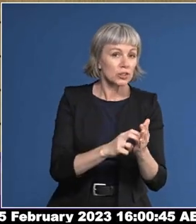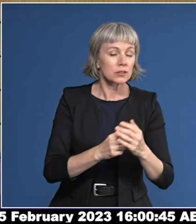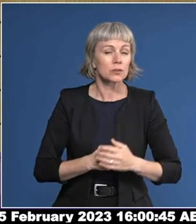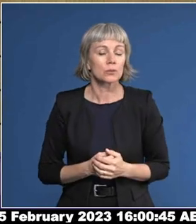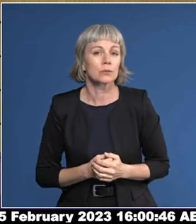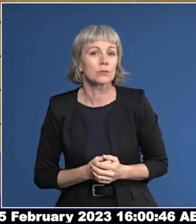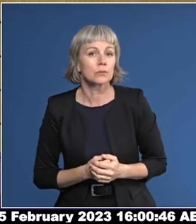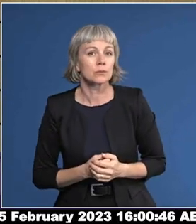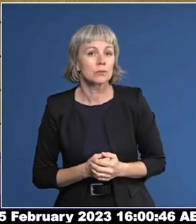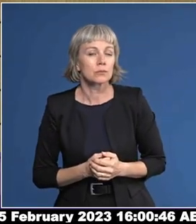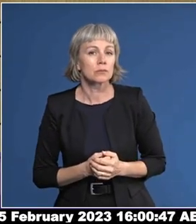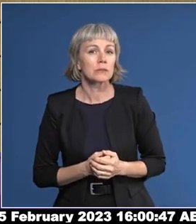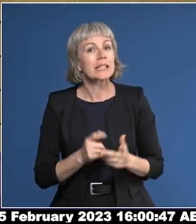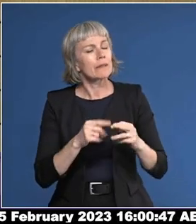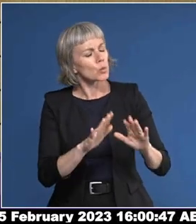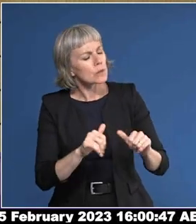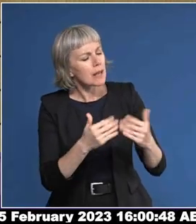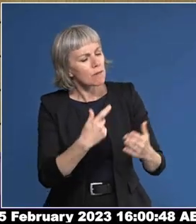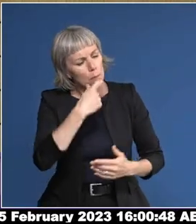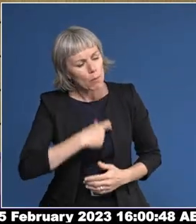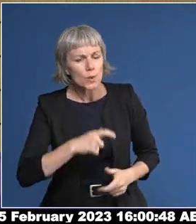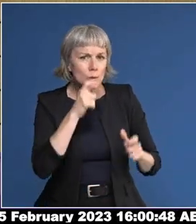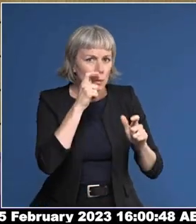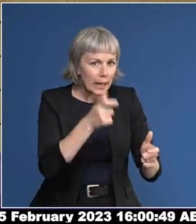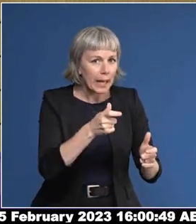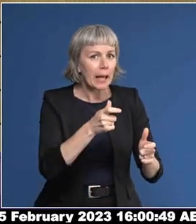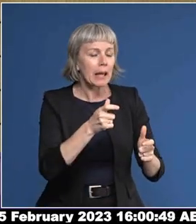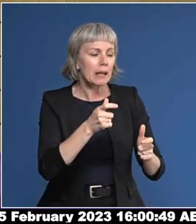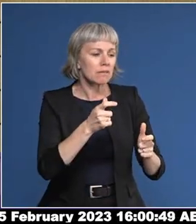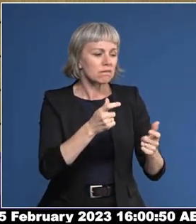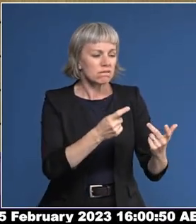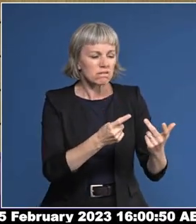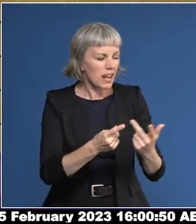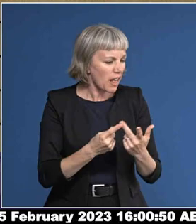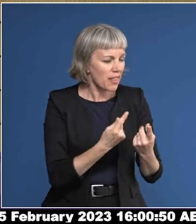personal care. So you can be unregistered regardless for those.